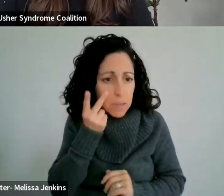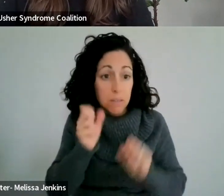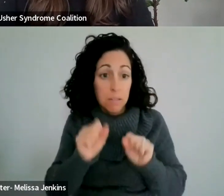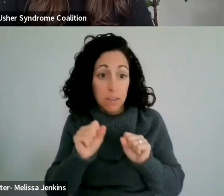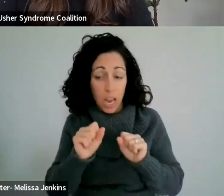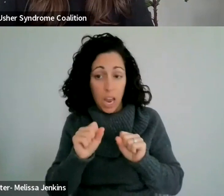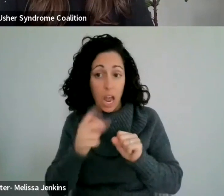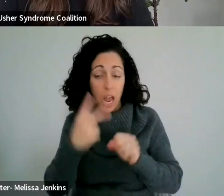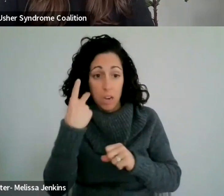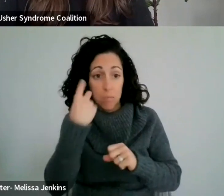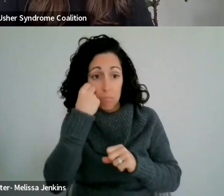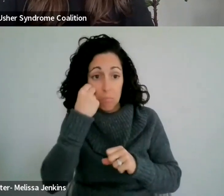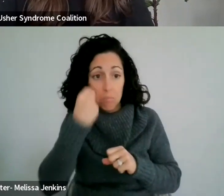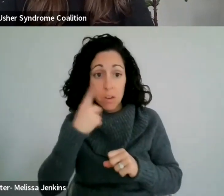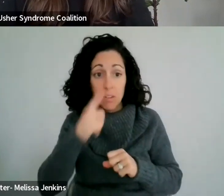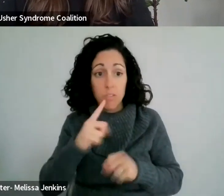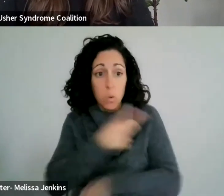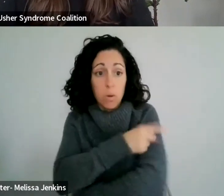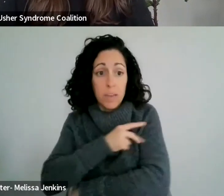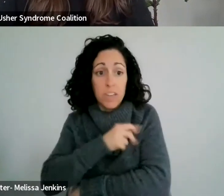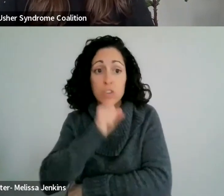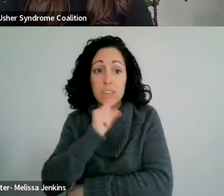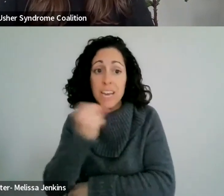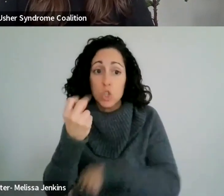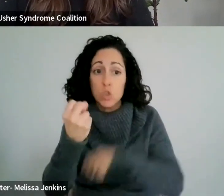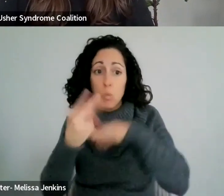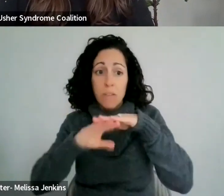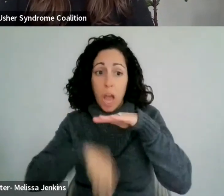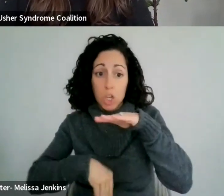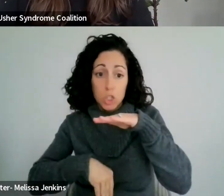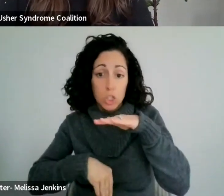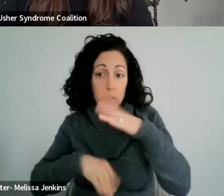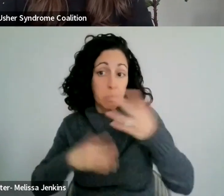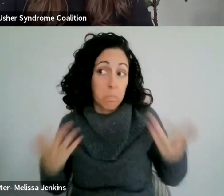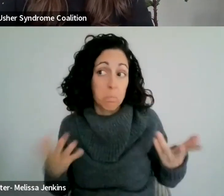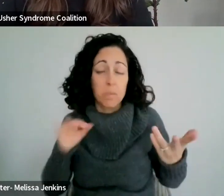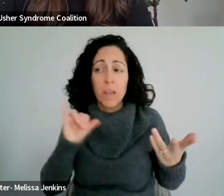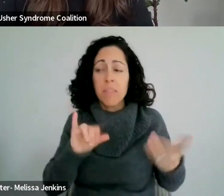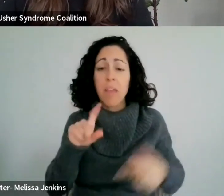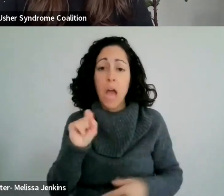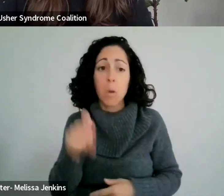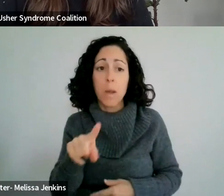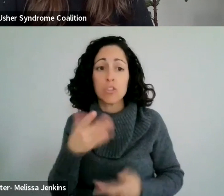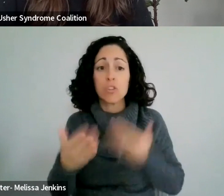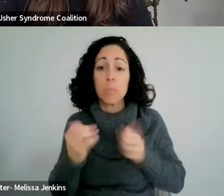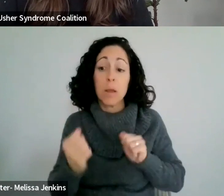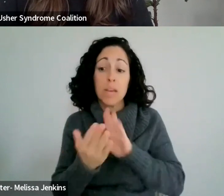So that may be a question soon, or it may be a question that we can only get permission